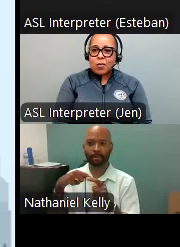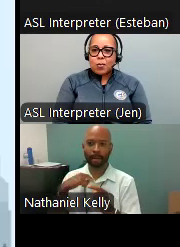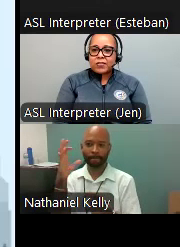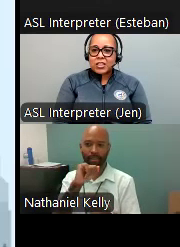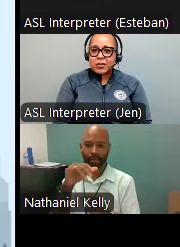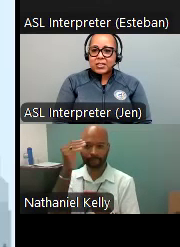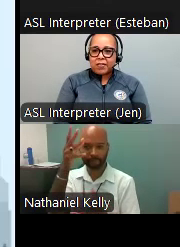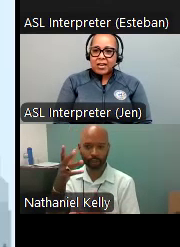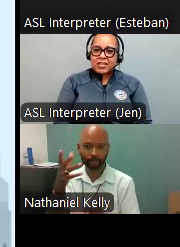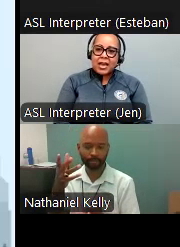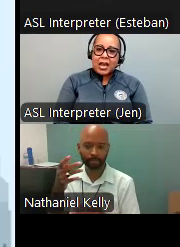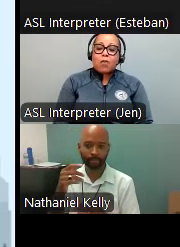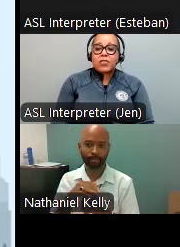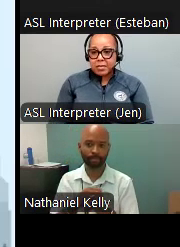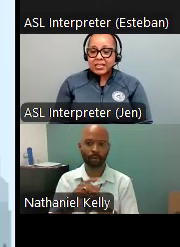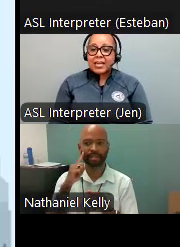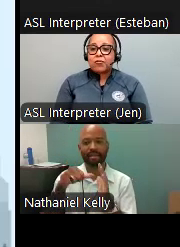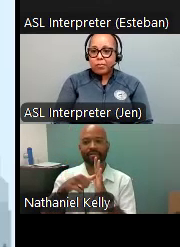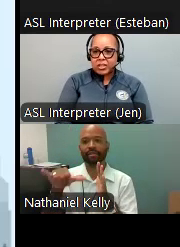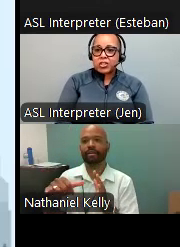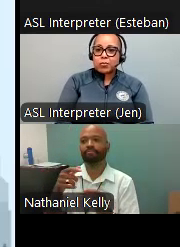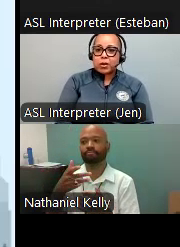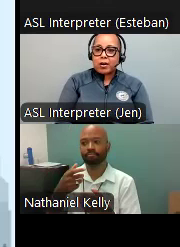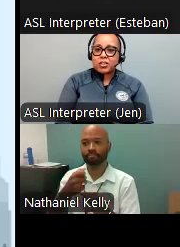one of the experiences I've had is that I often miss that information regarding to